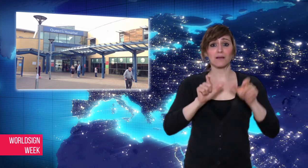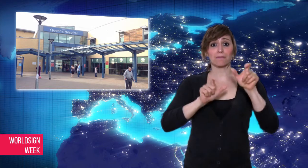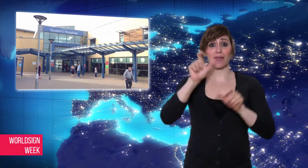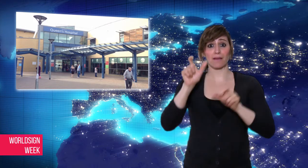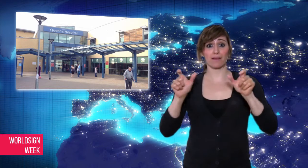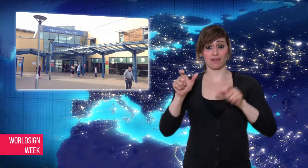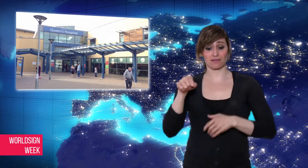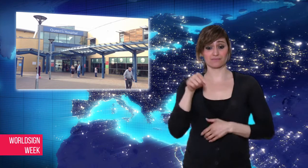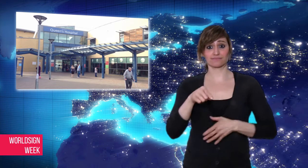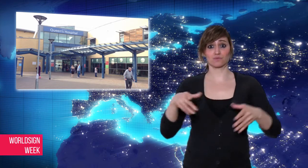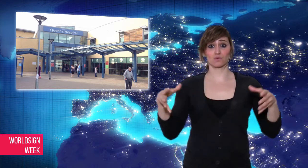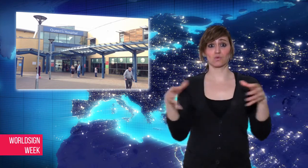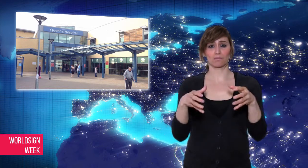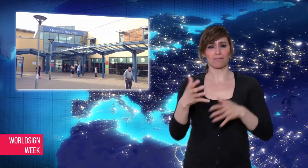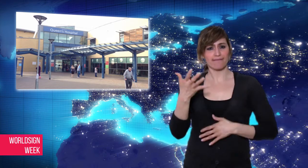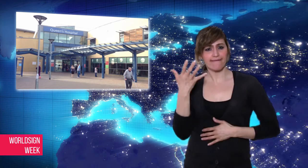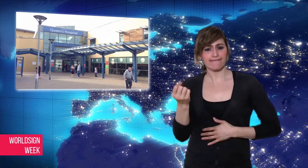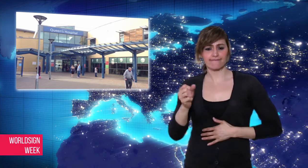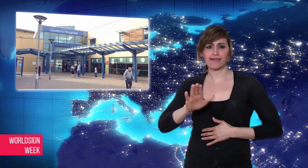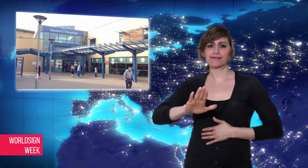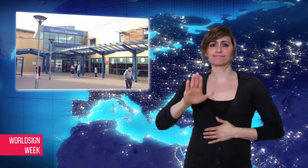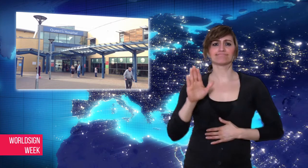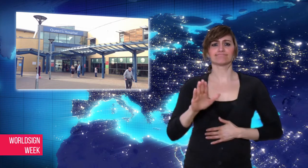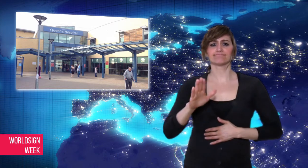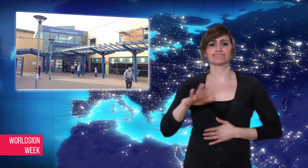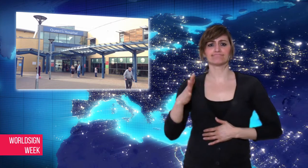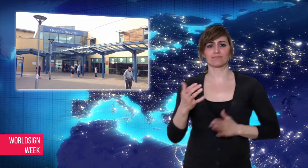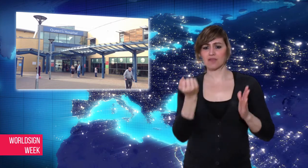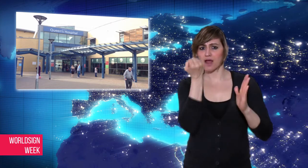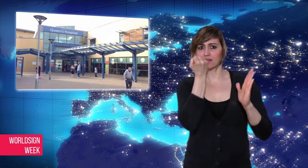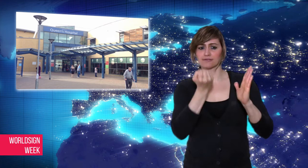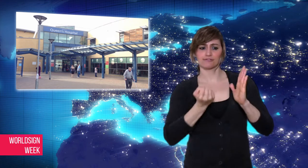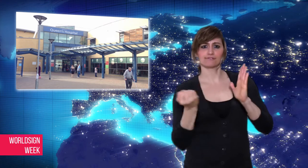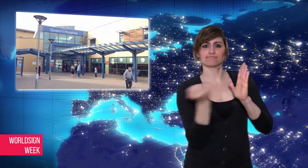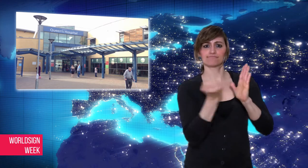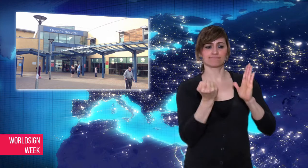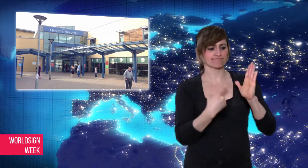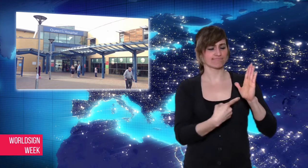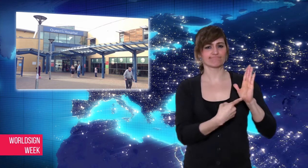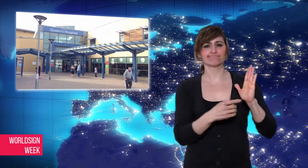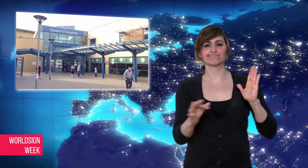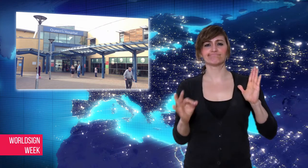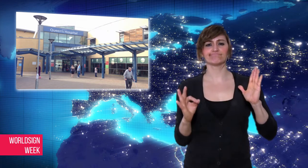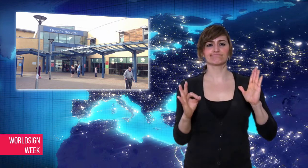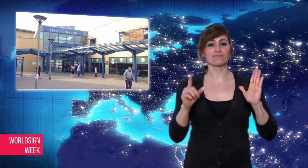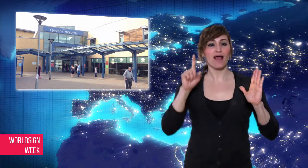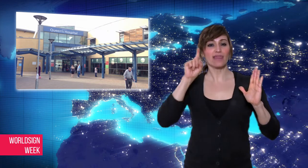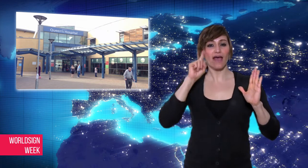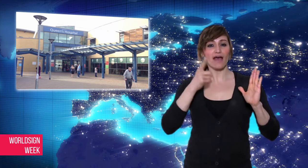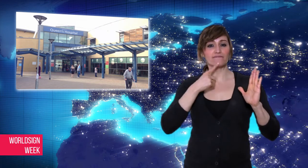making Queen’s Hospital is the first to